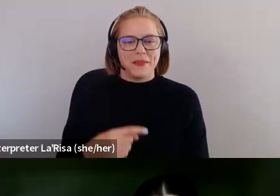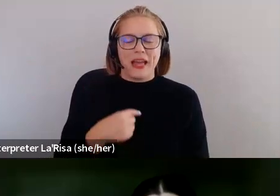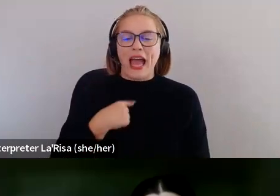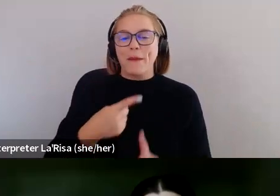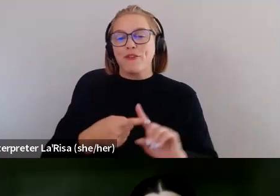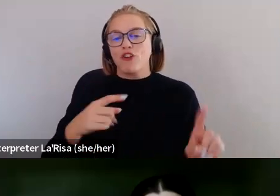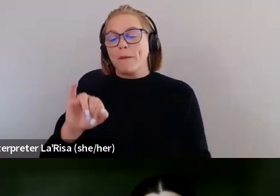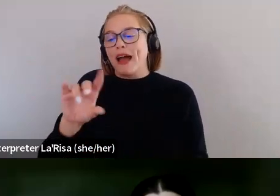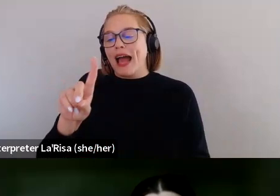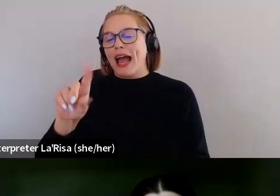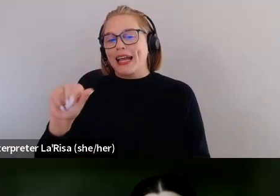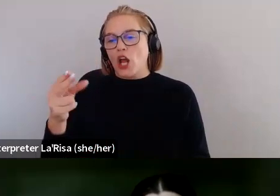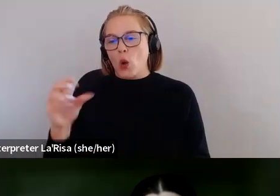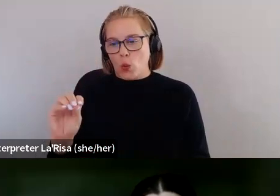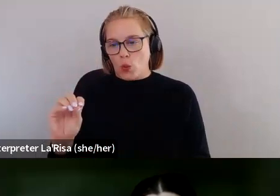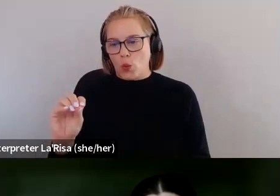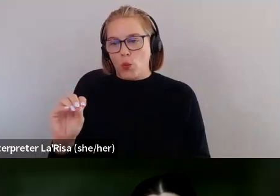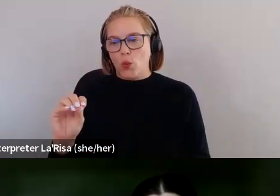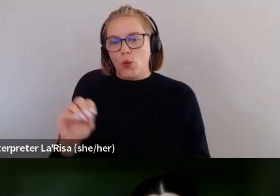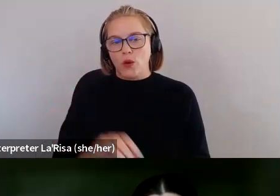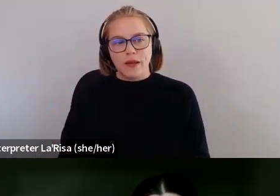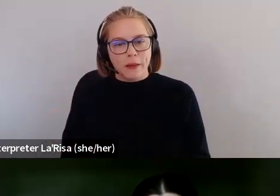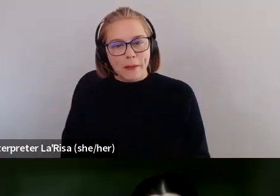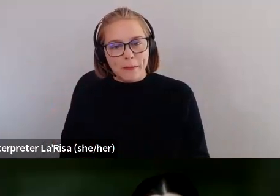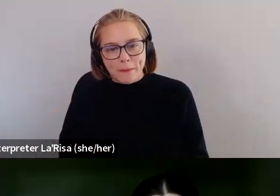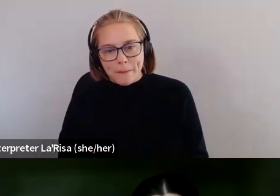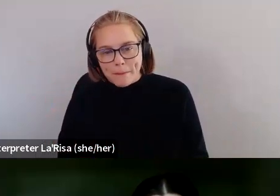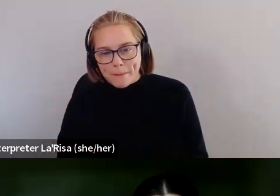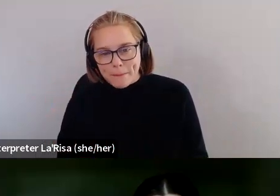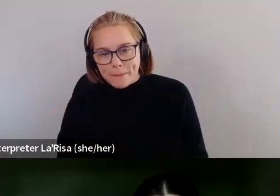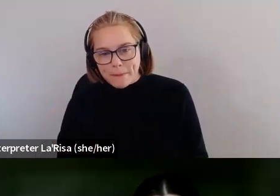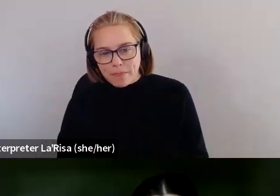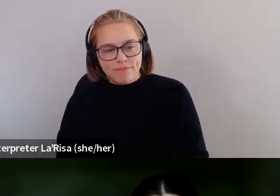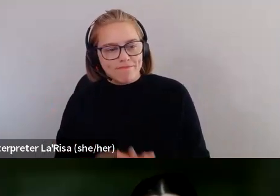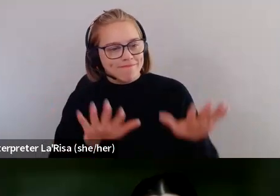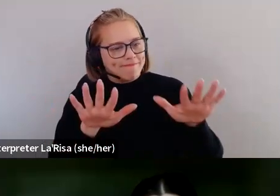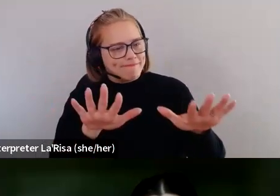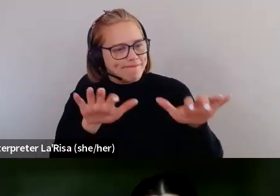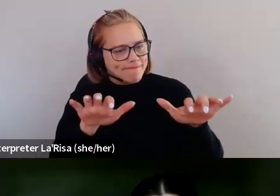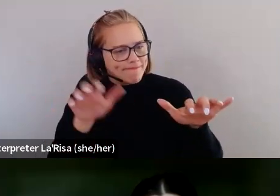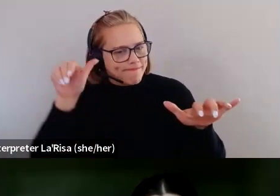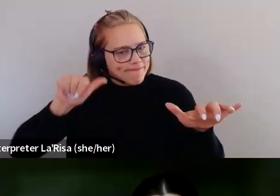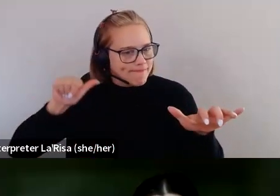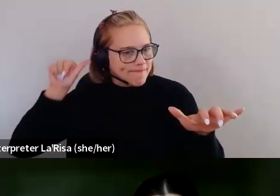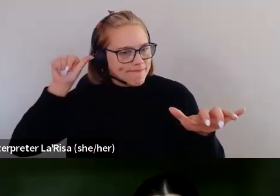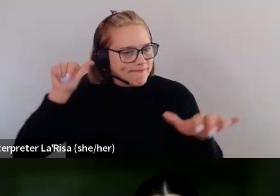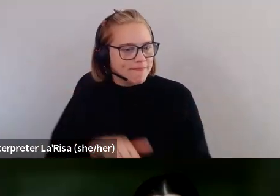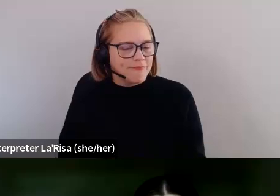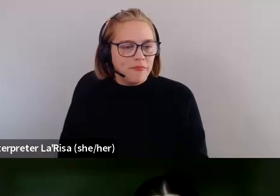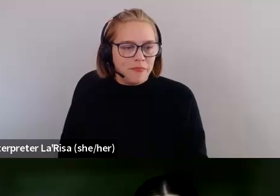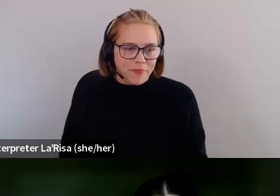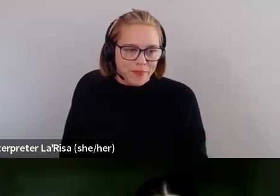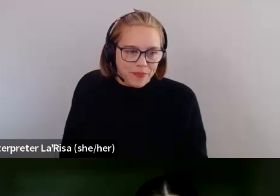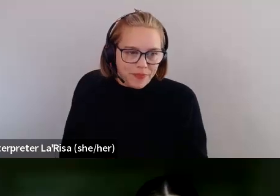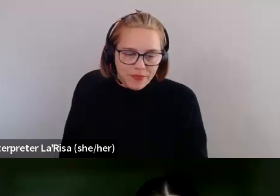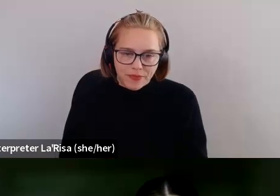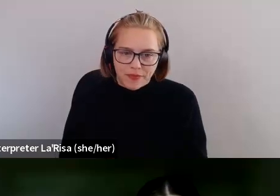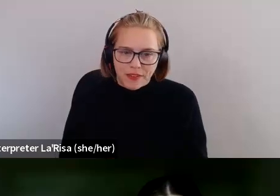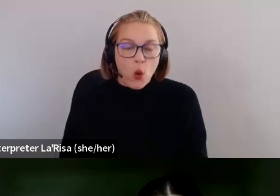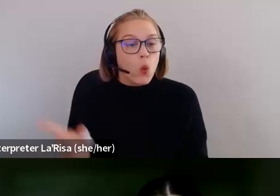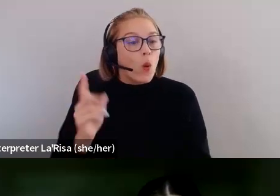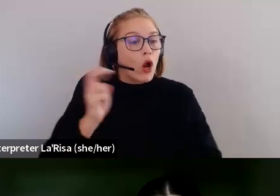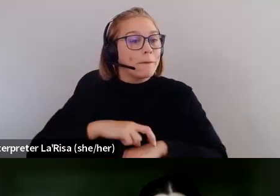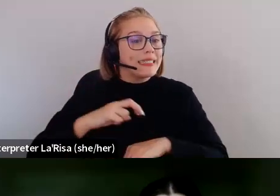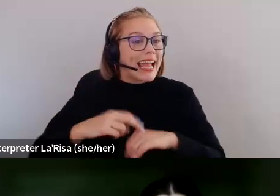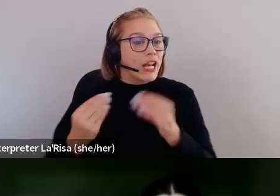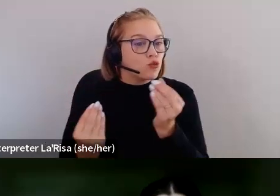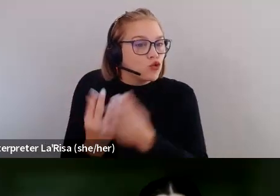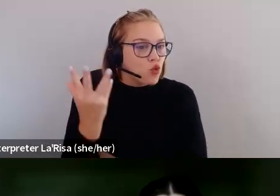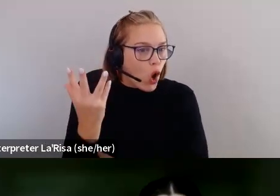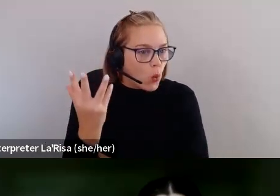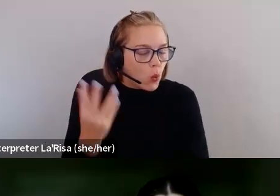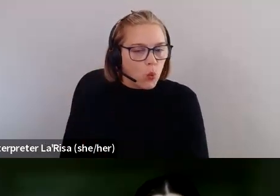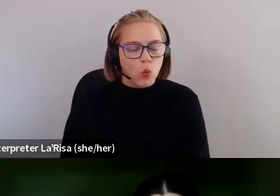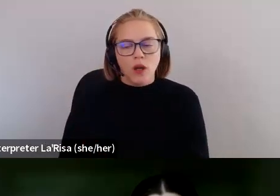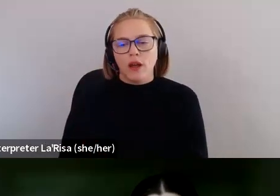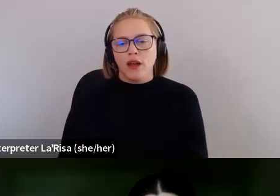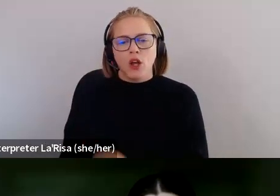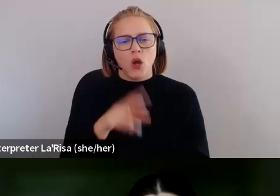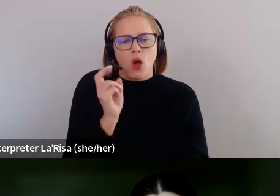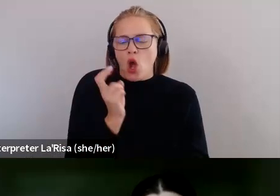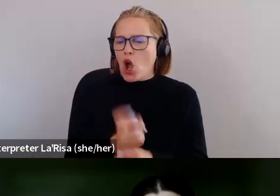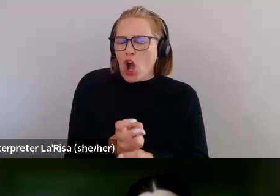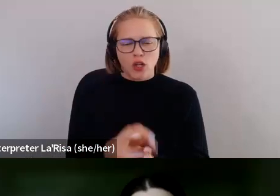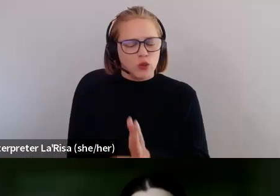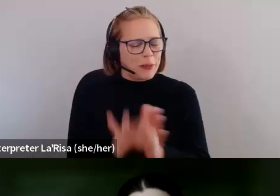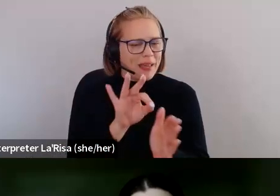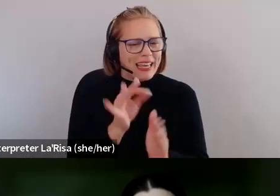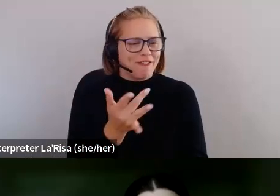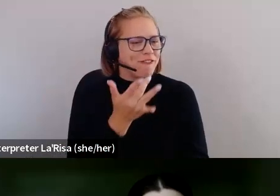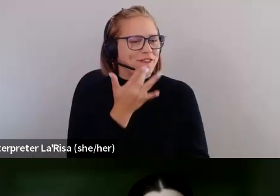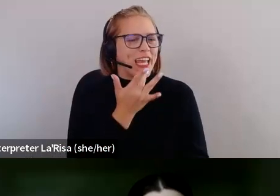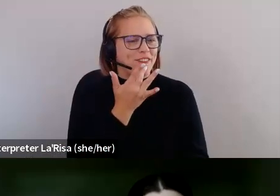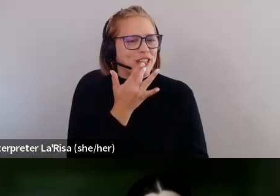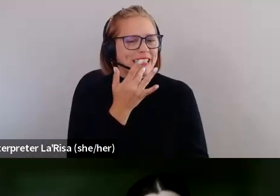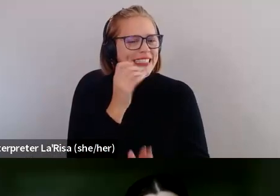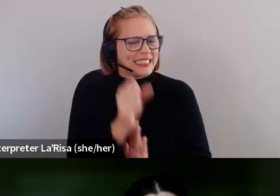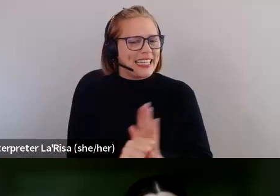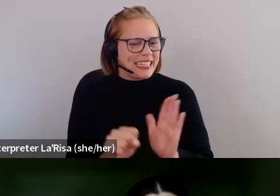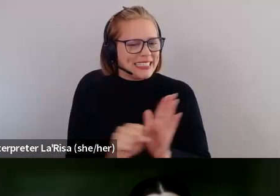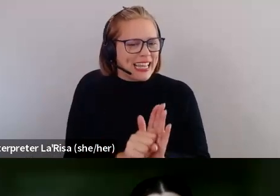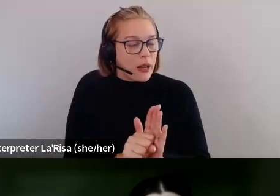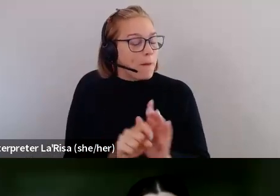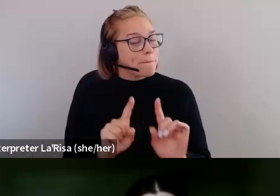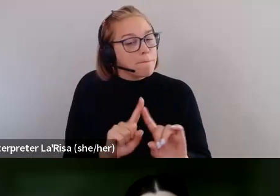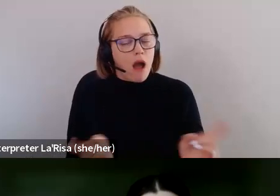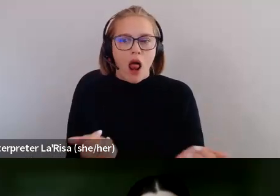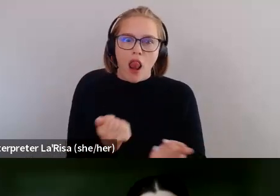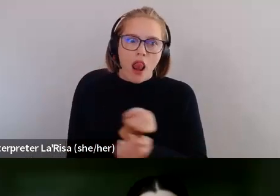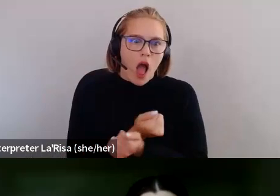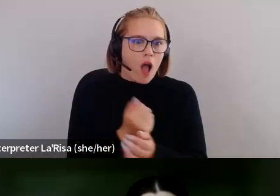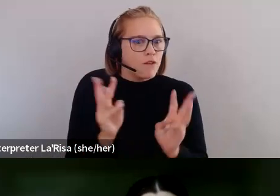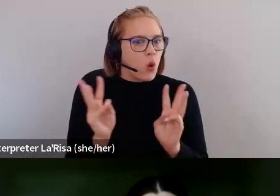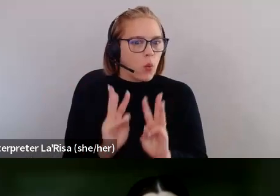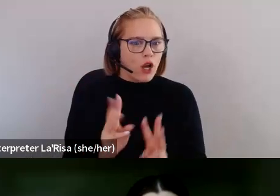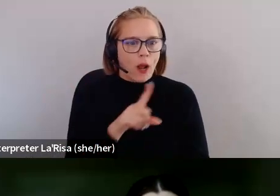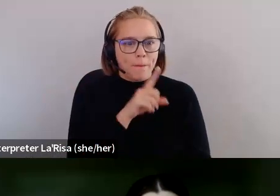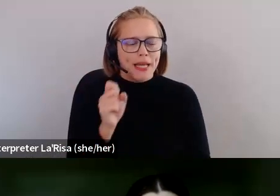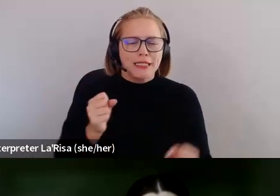Thank you so much, Naomi. I'm going to go to Nora.